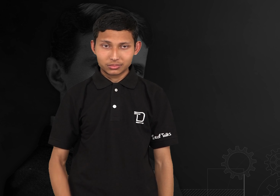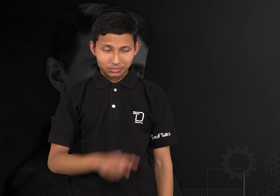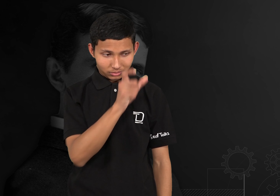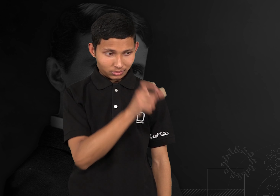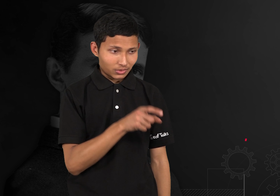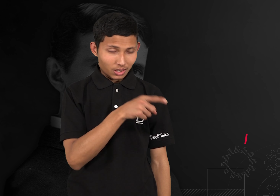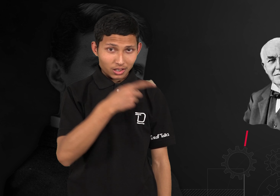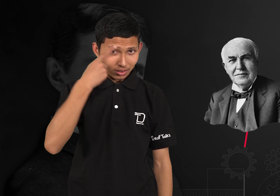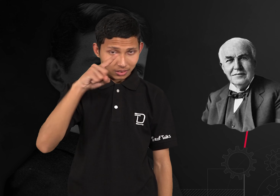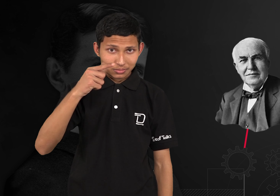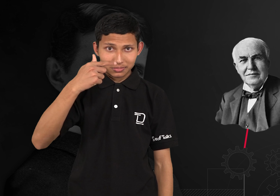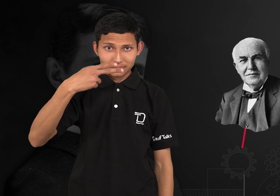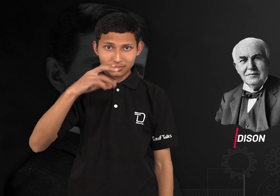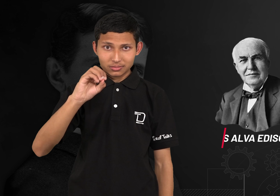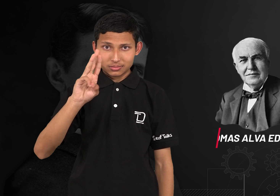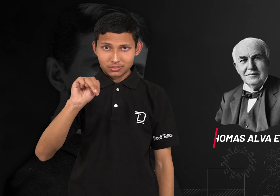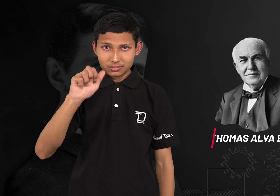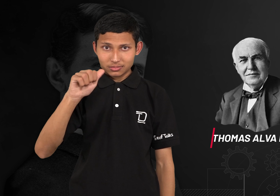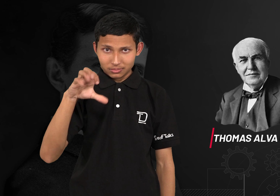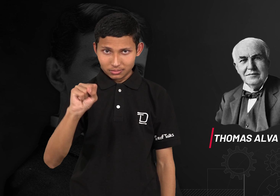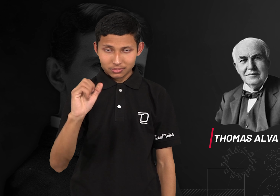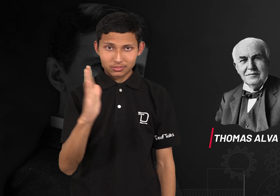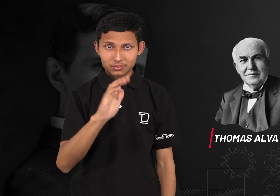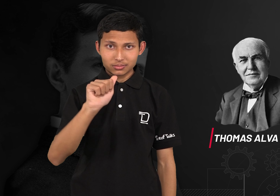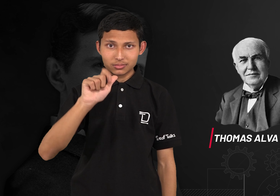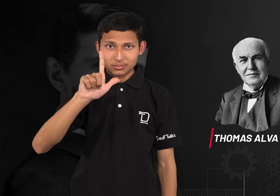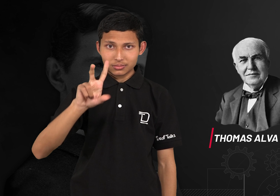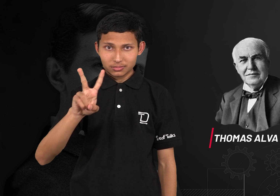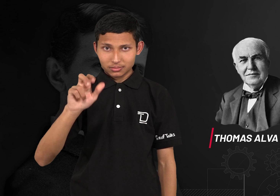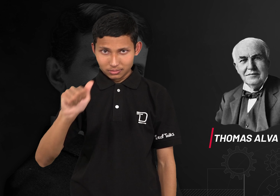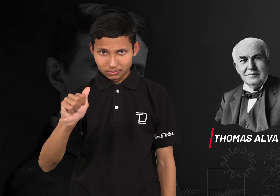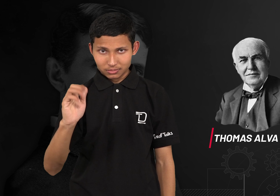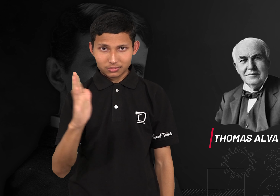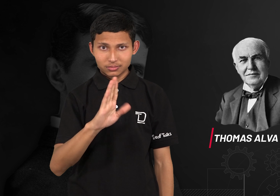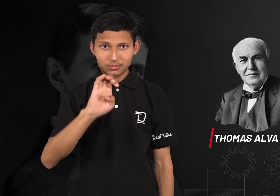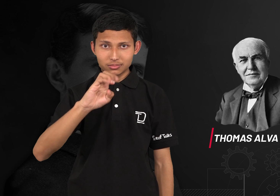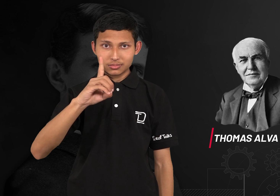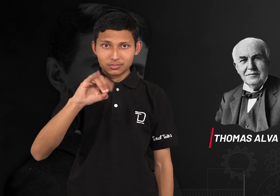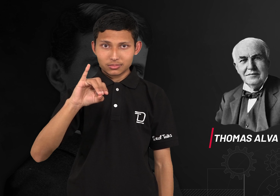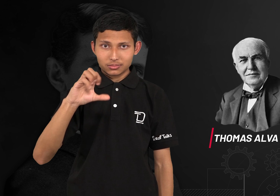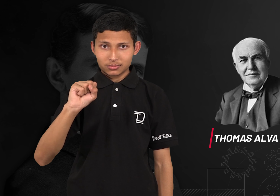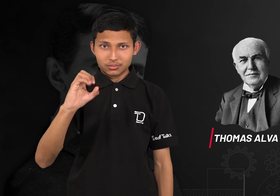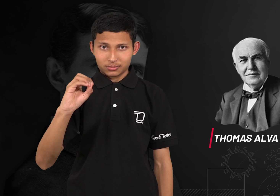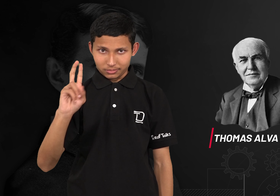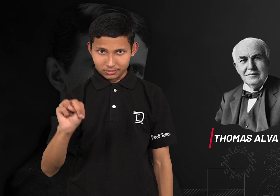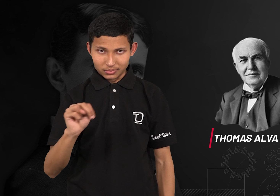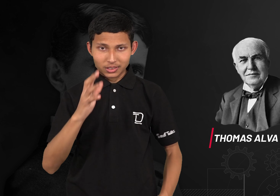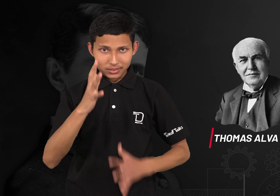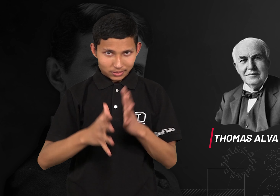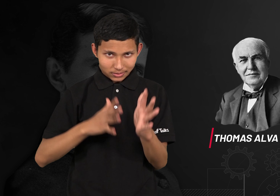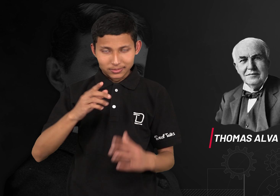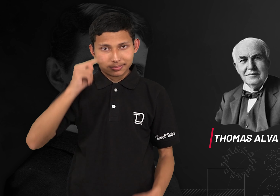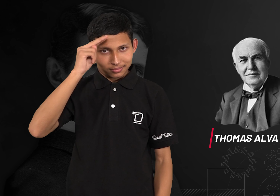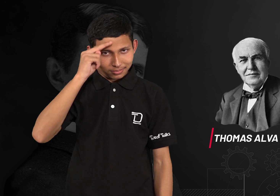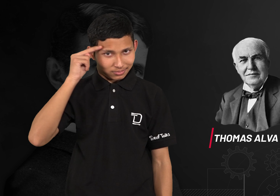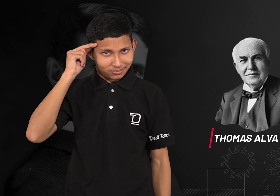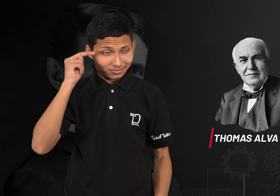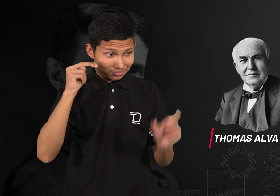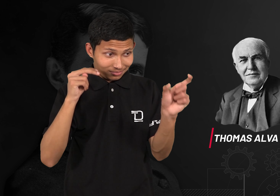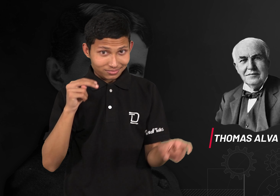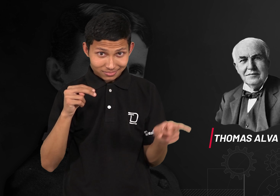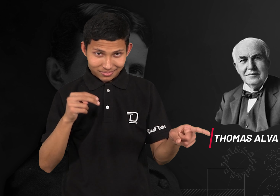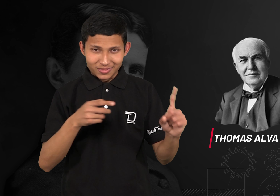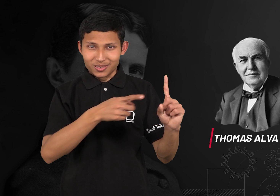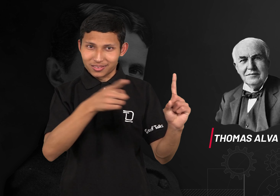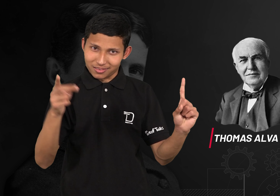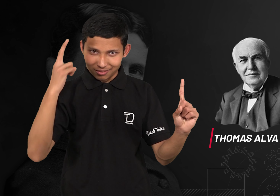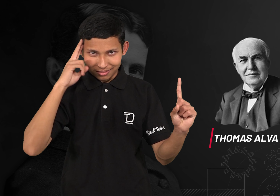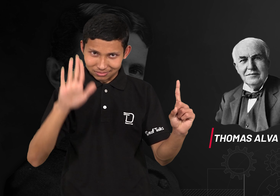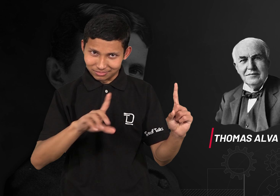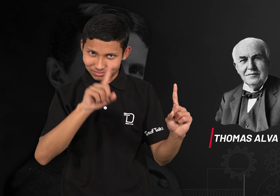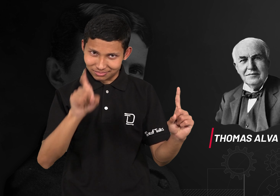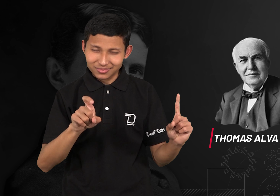Did everyone know Thomas Alva Edison?